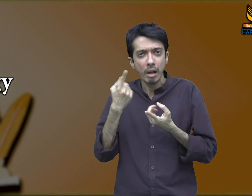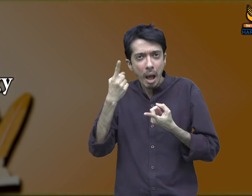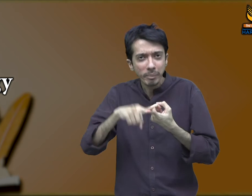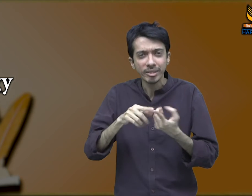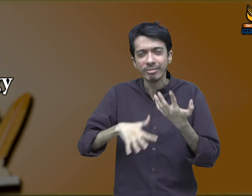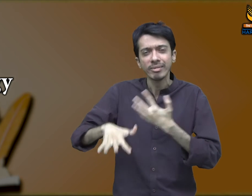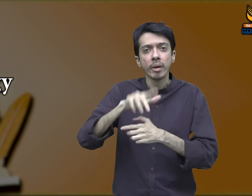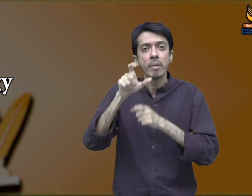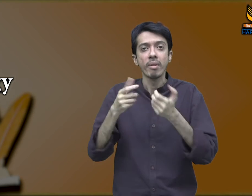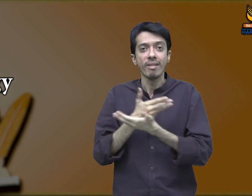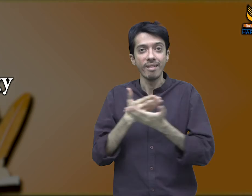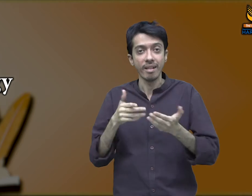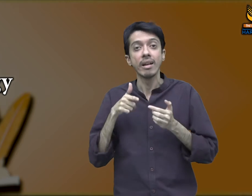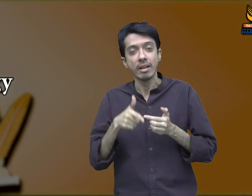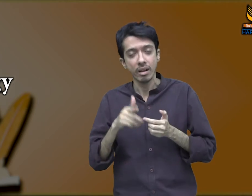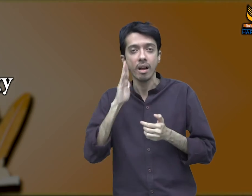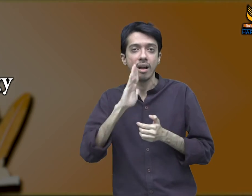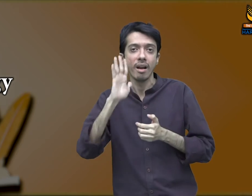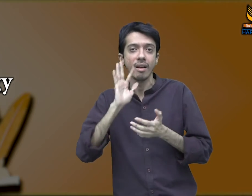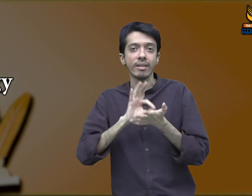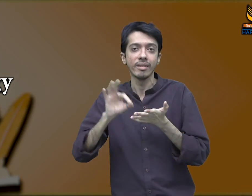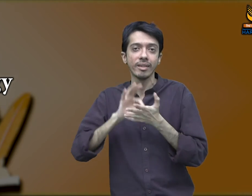that reflects upon a subject with sorrow or melancholy.